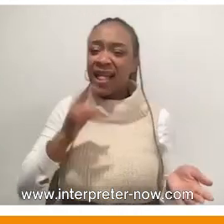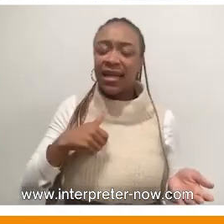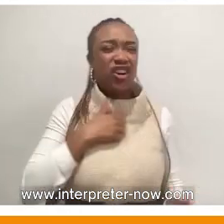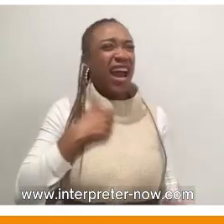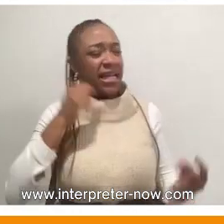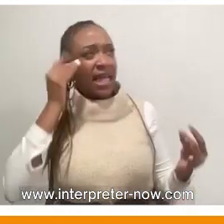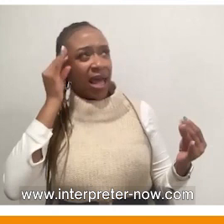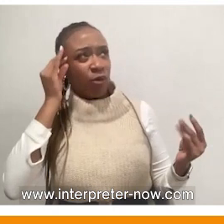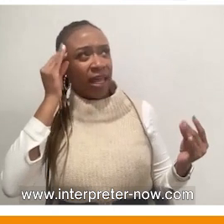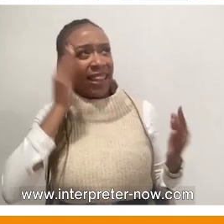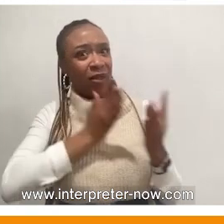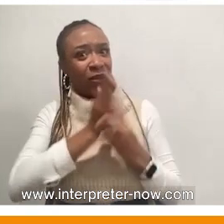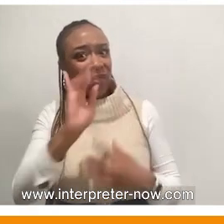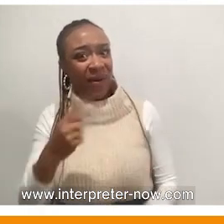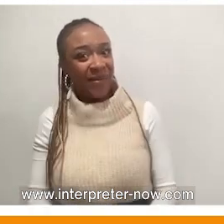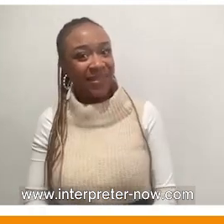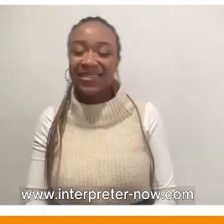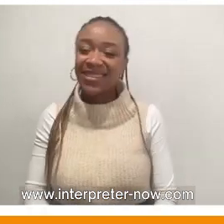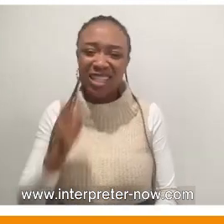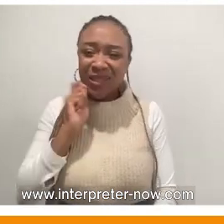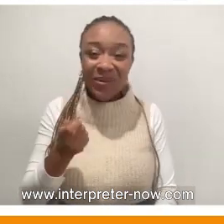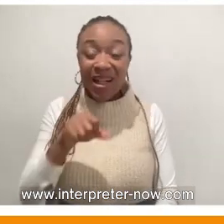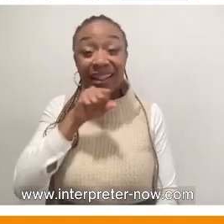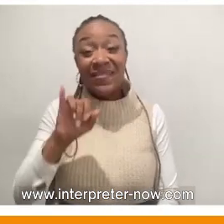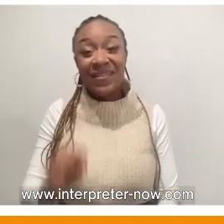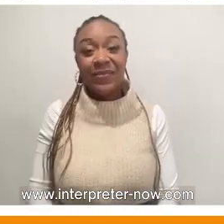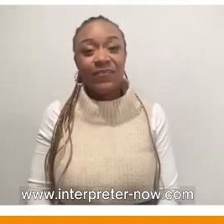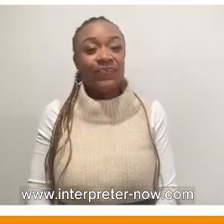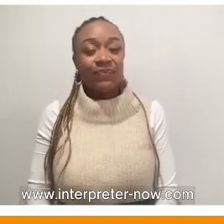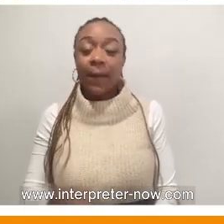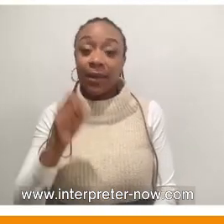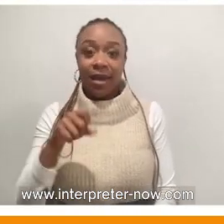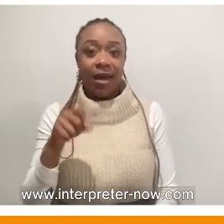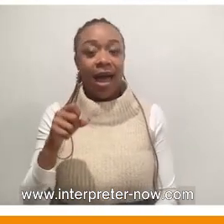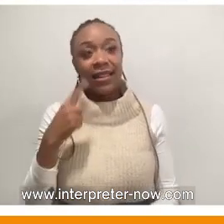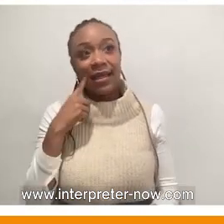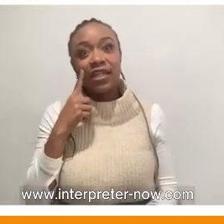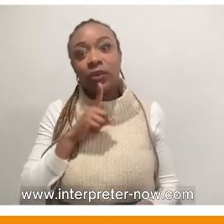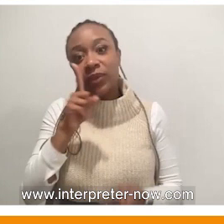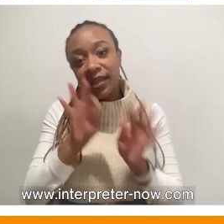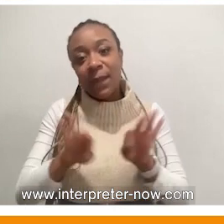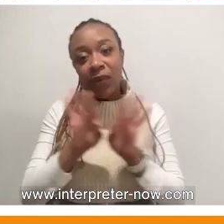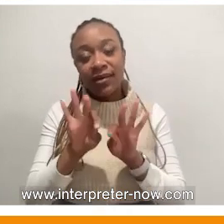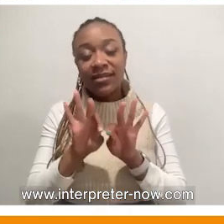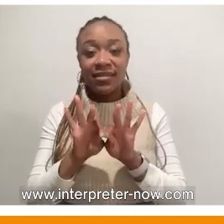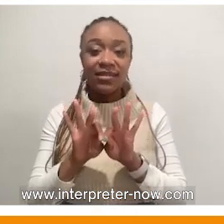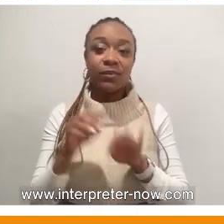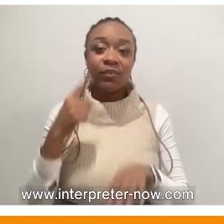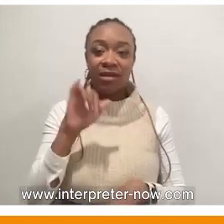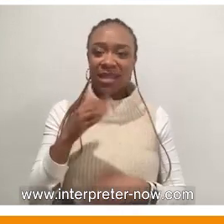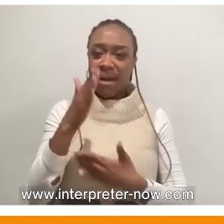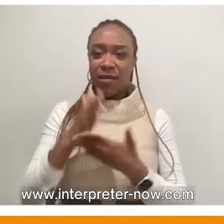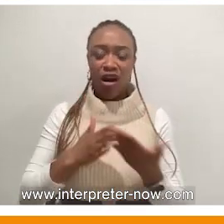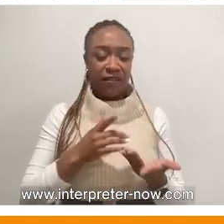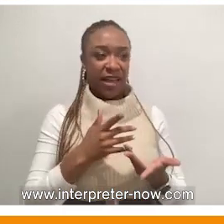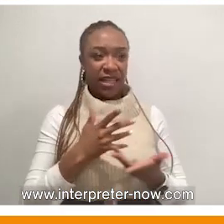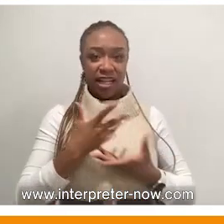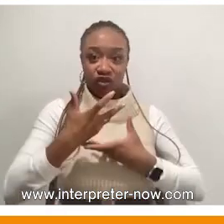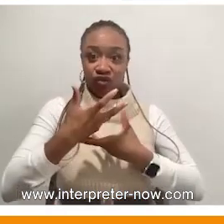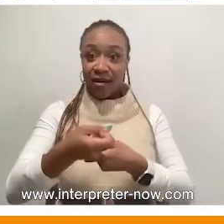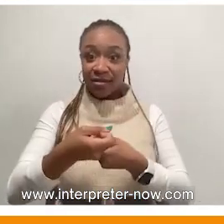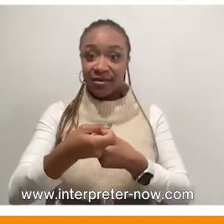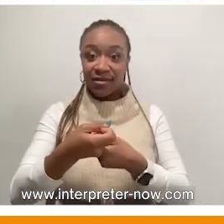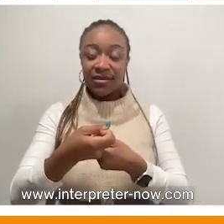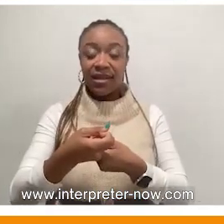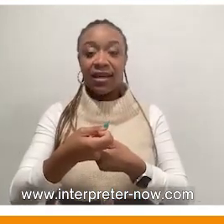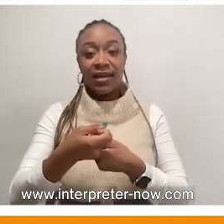I like that, I think that is really important.